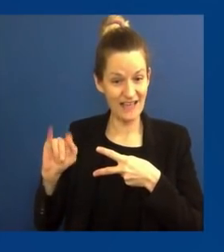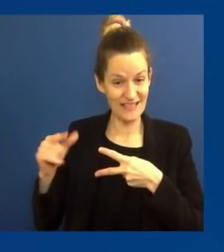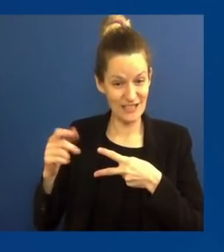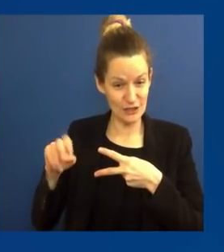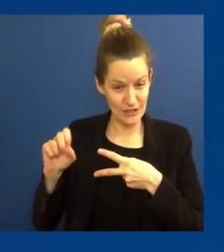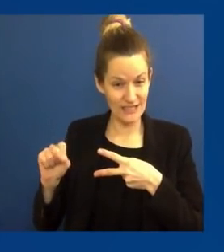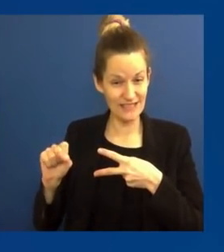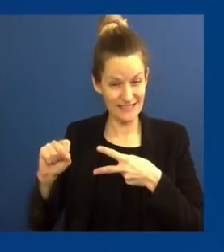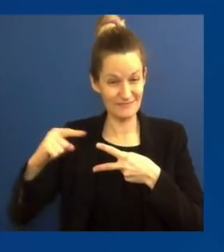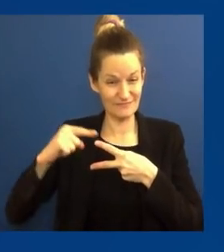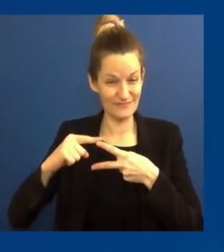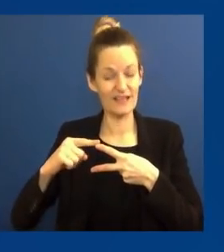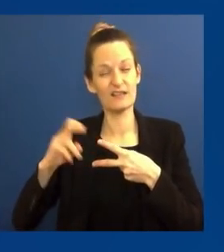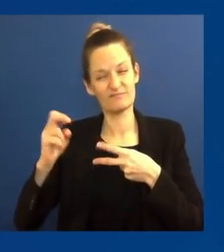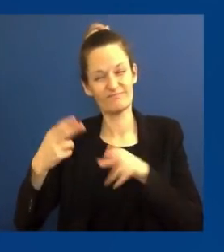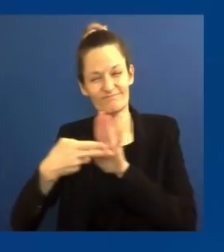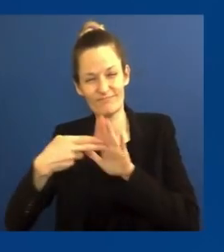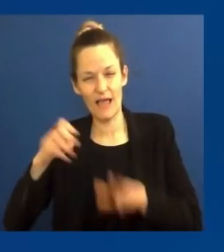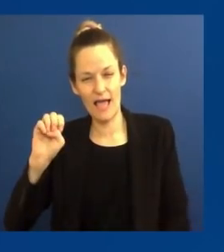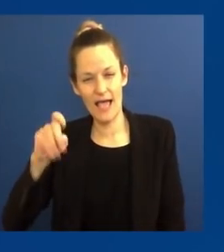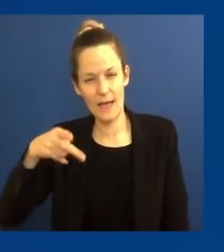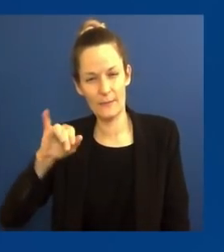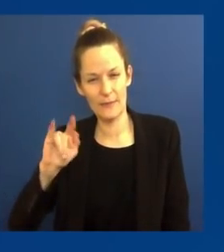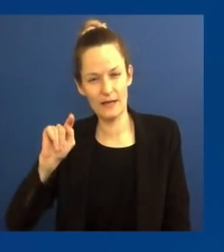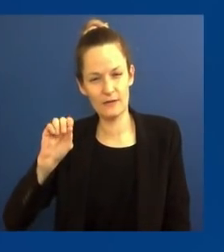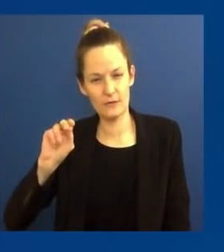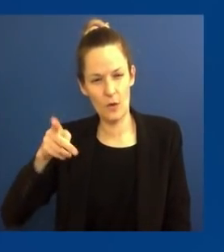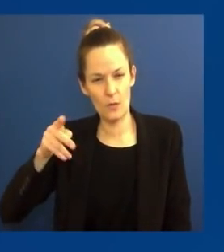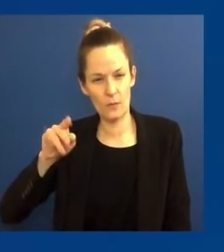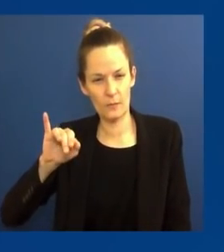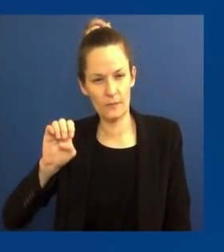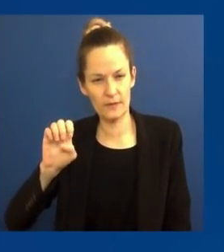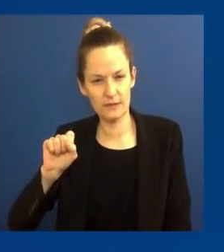It does because B cells specifically respond